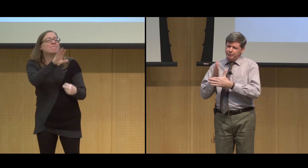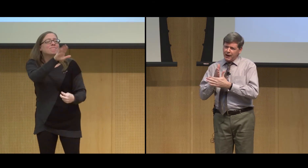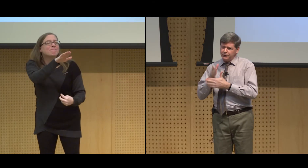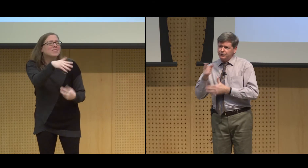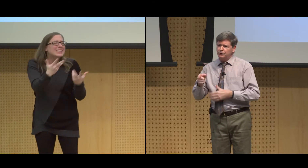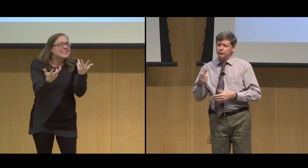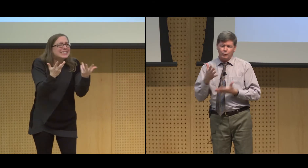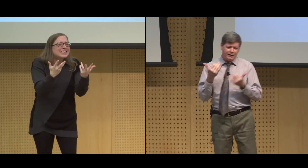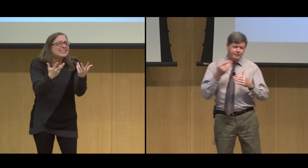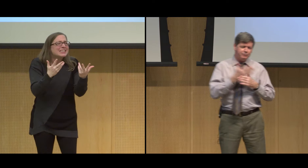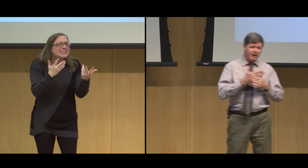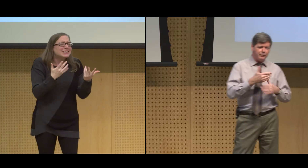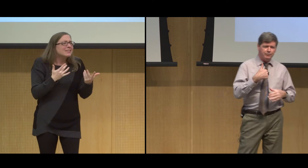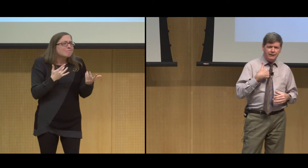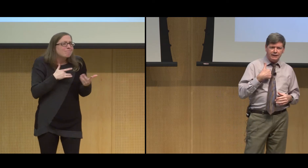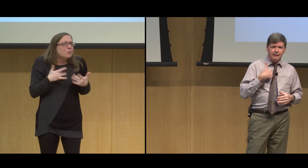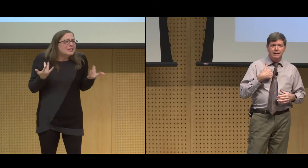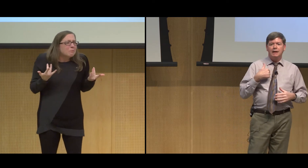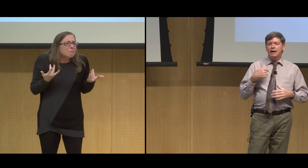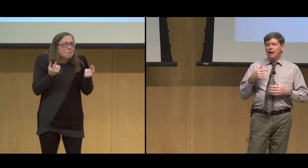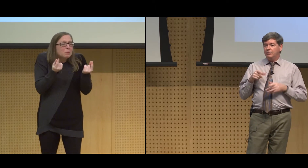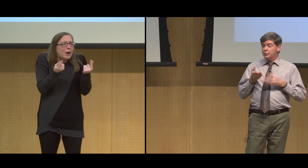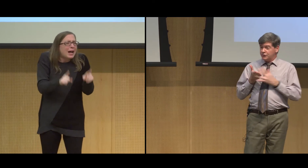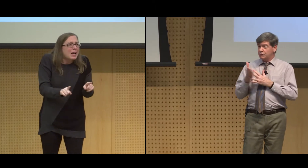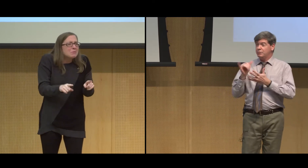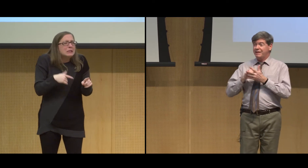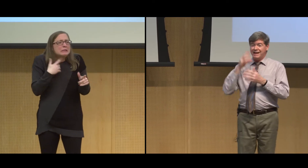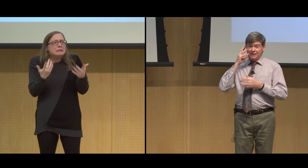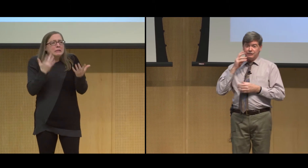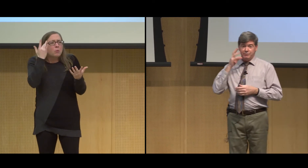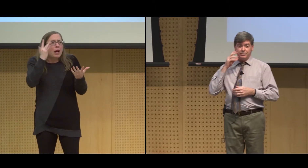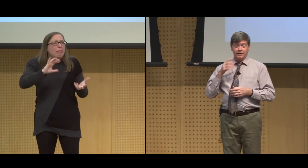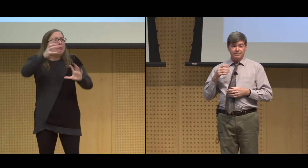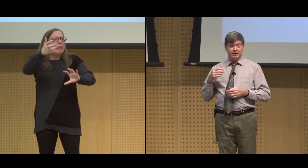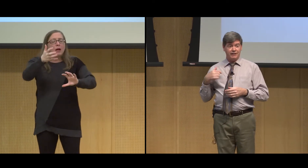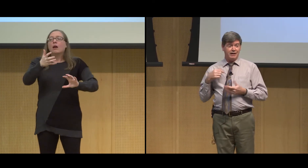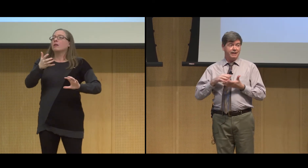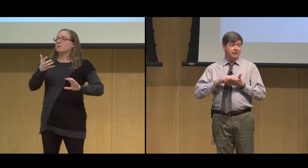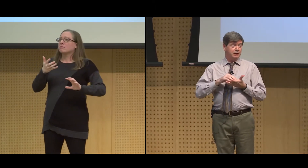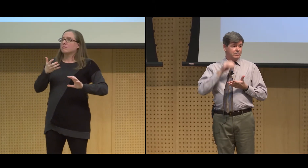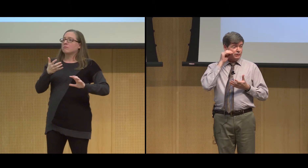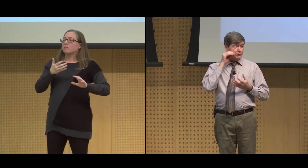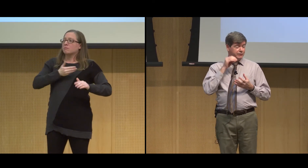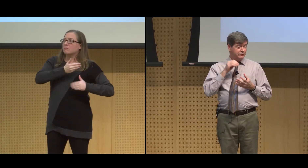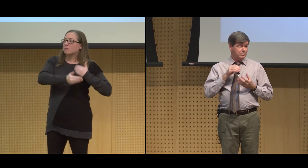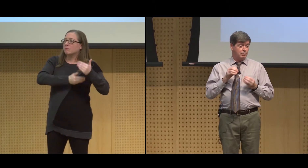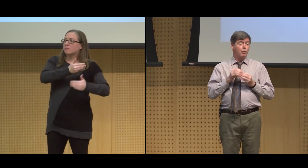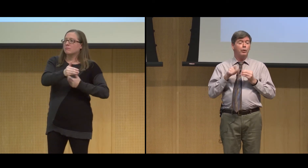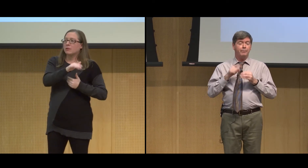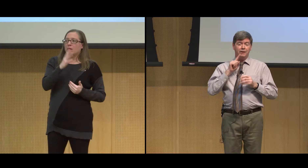Or "Why did this bother me?" And it was through that experience that I learned more about Deaf Culture